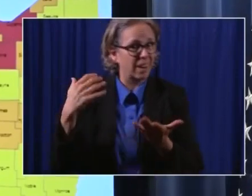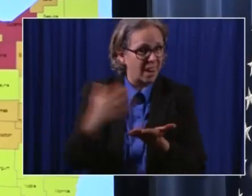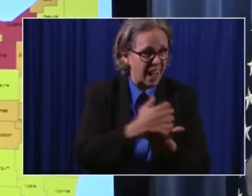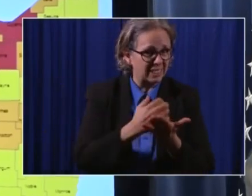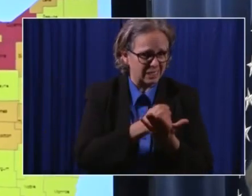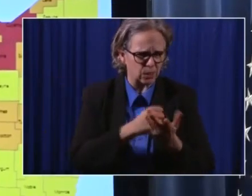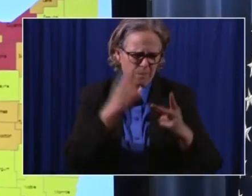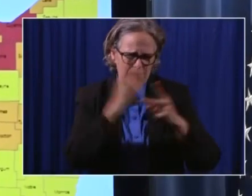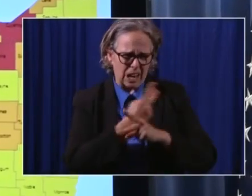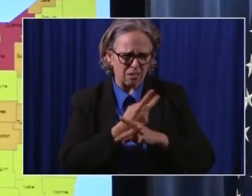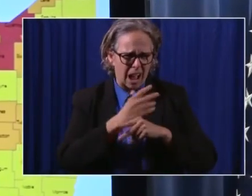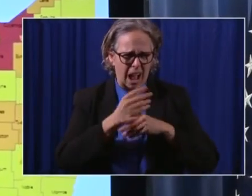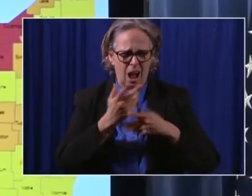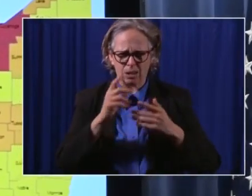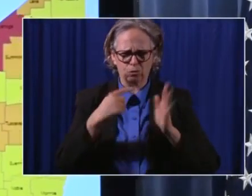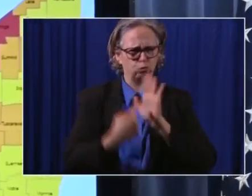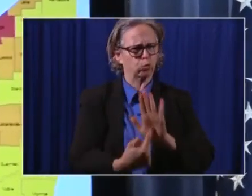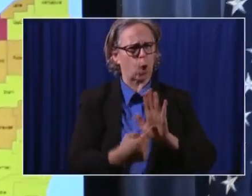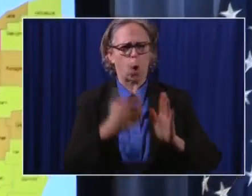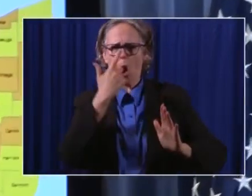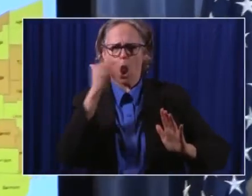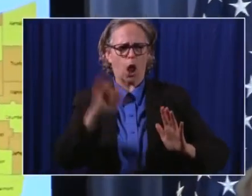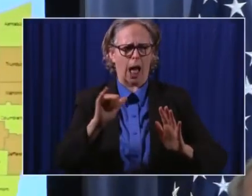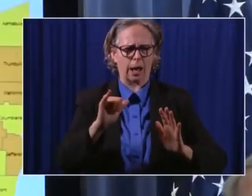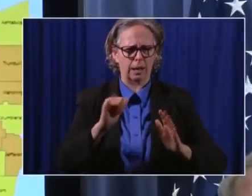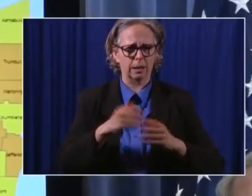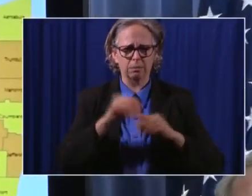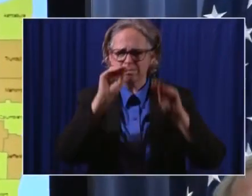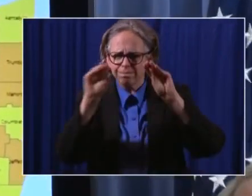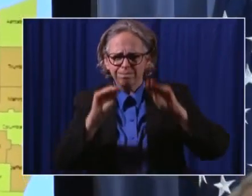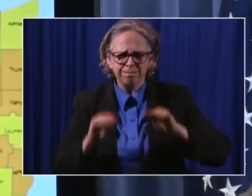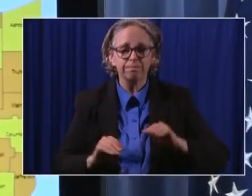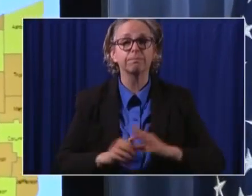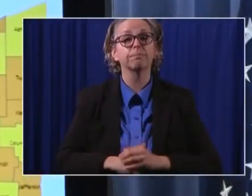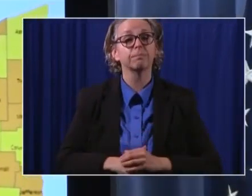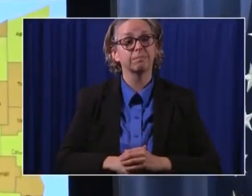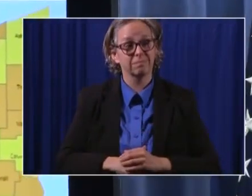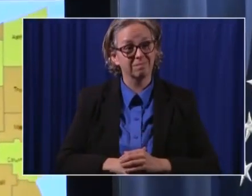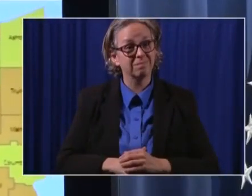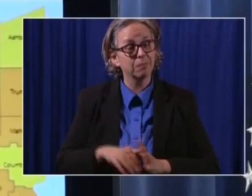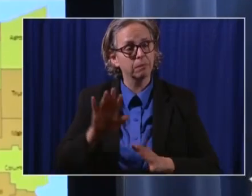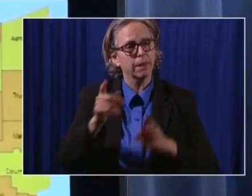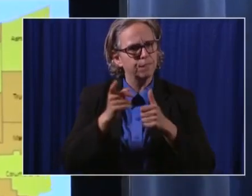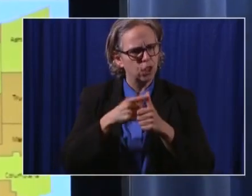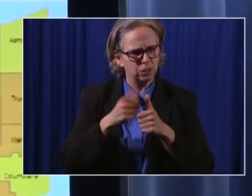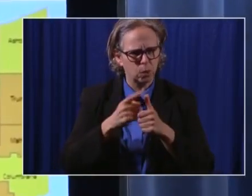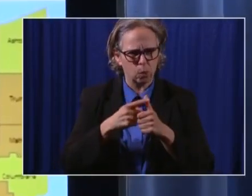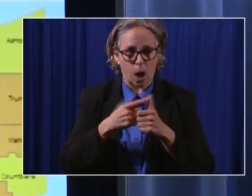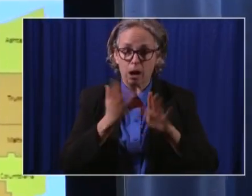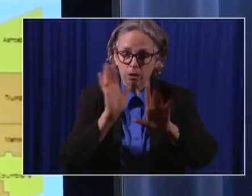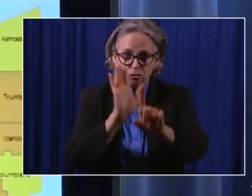THIS IS A COMPILATION THAT WAS DONE BY OUR DATA TEAM.